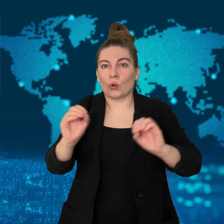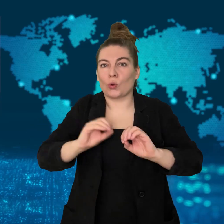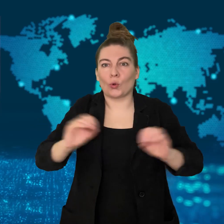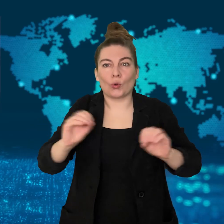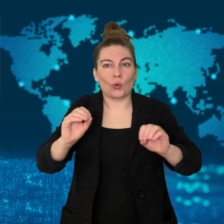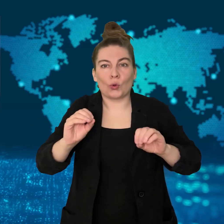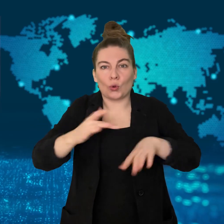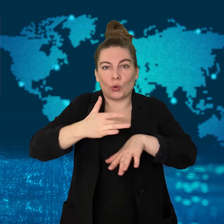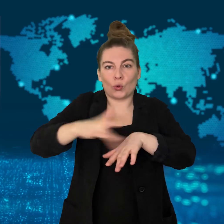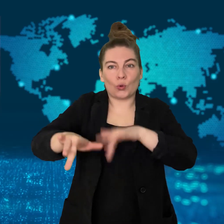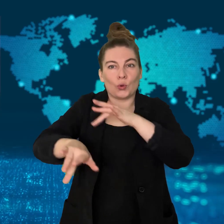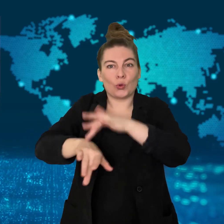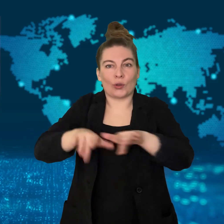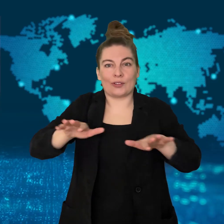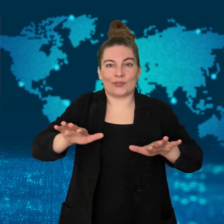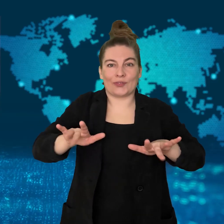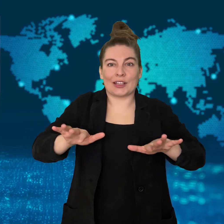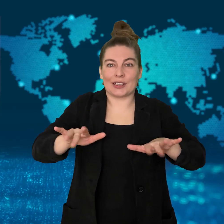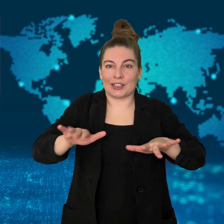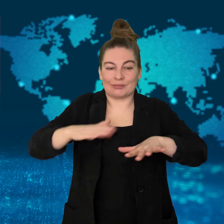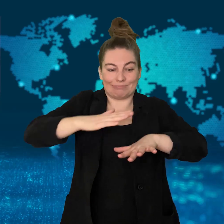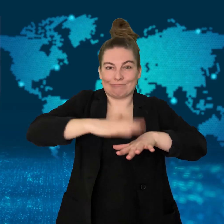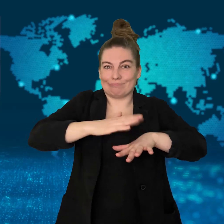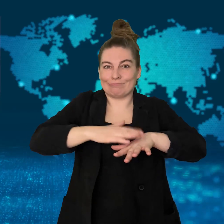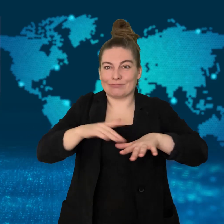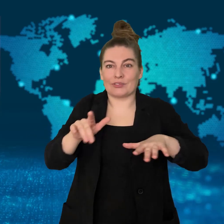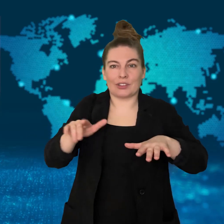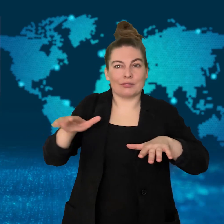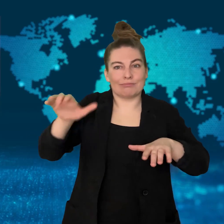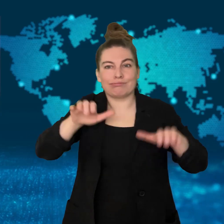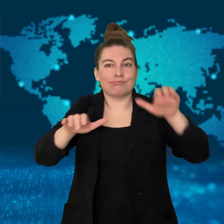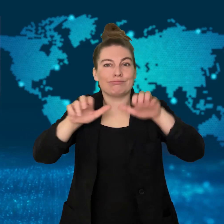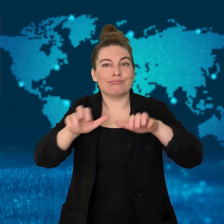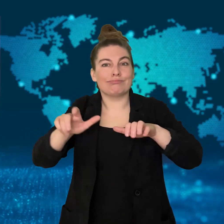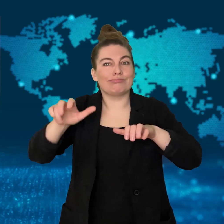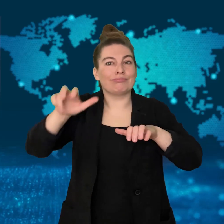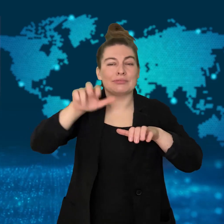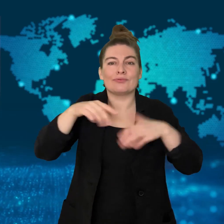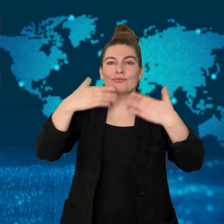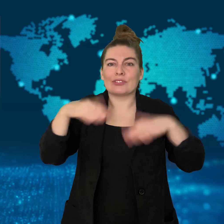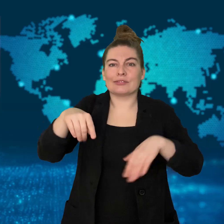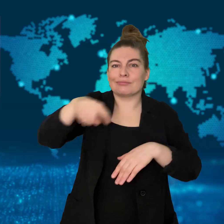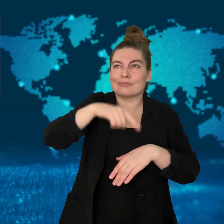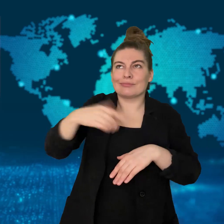Standing high above the ground in bare feet,